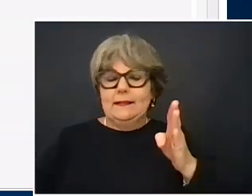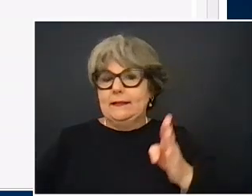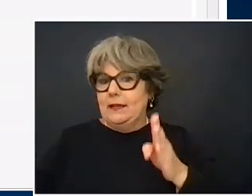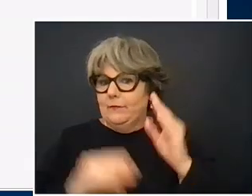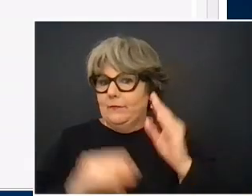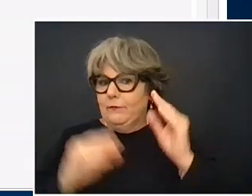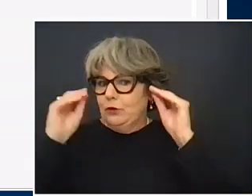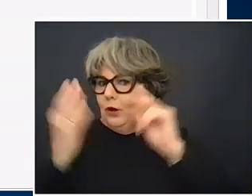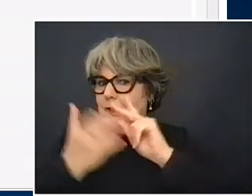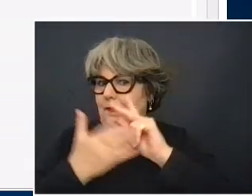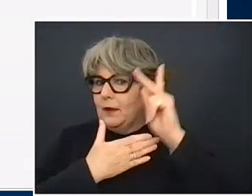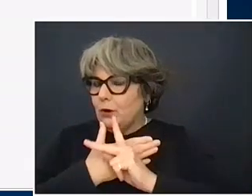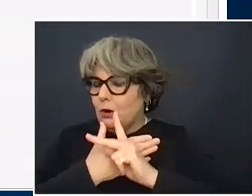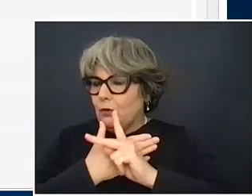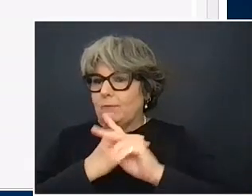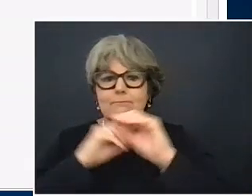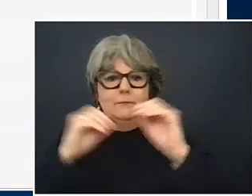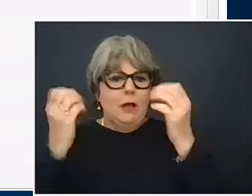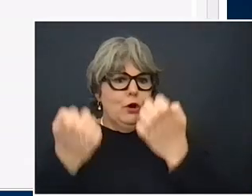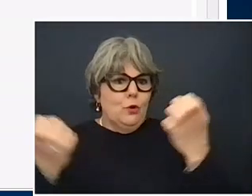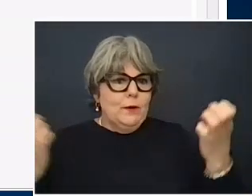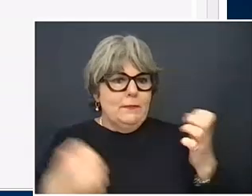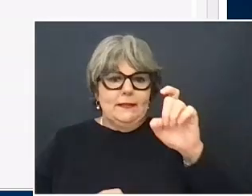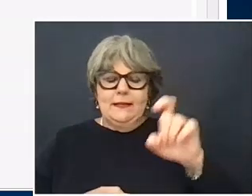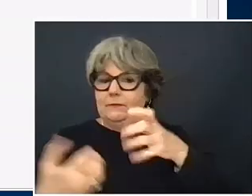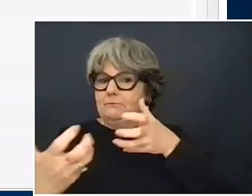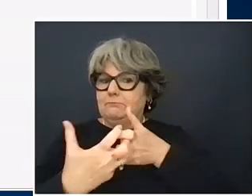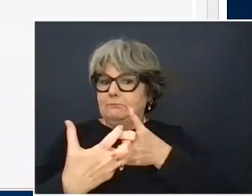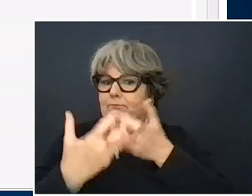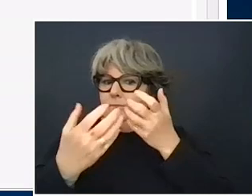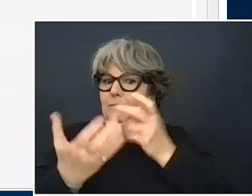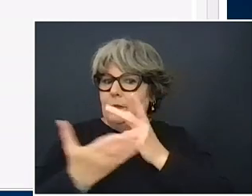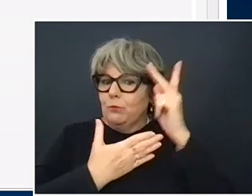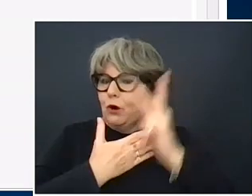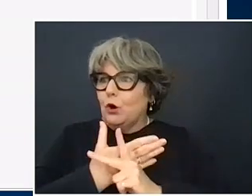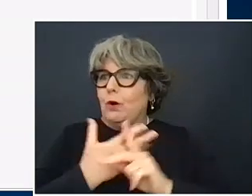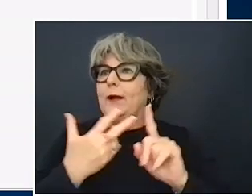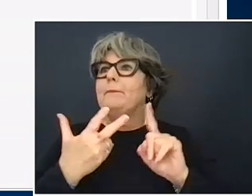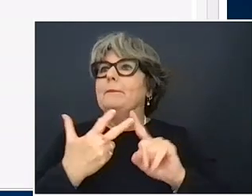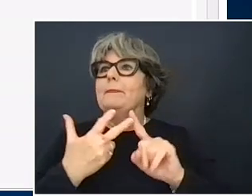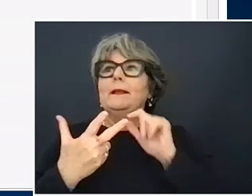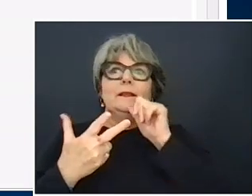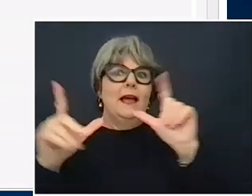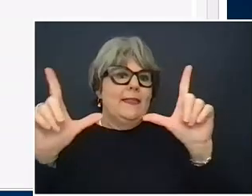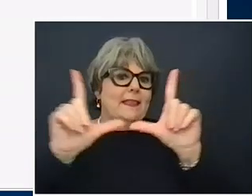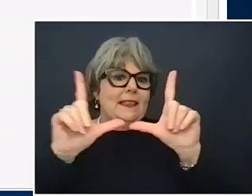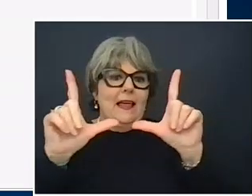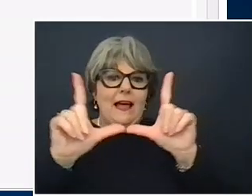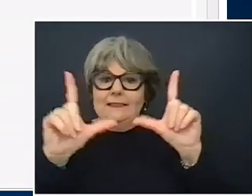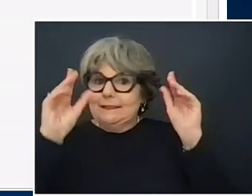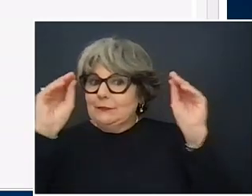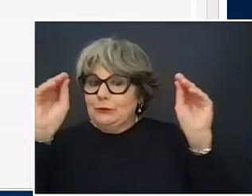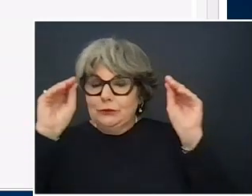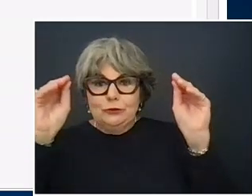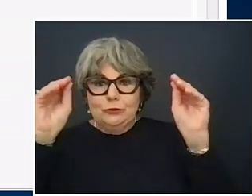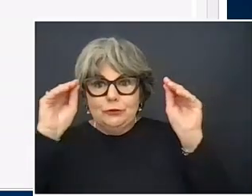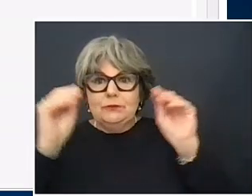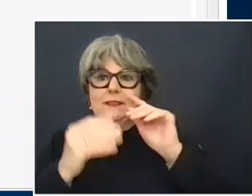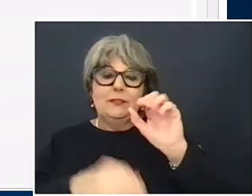the equipment it needed for the program. It didn't have the licensure to teach the software program that the students needed